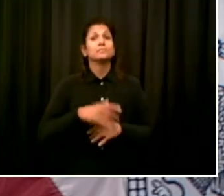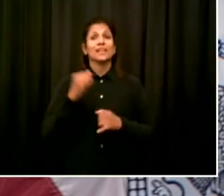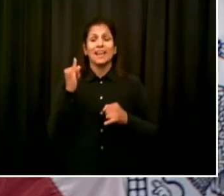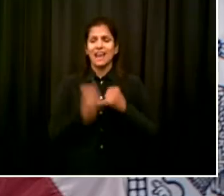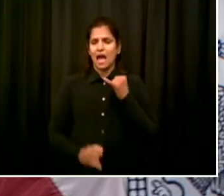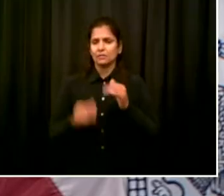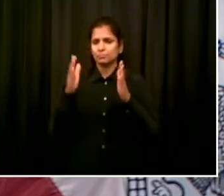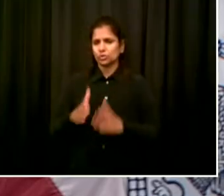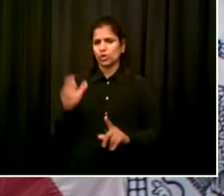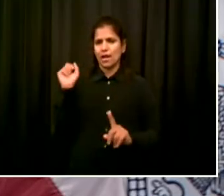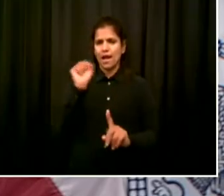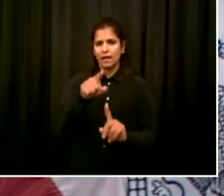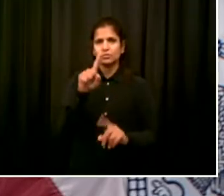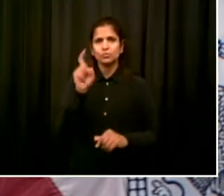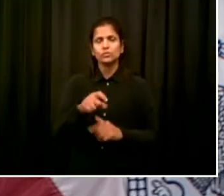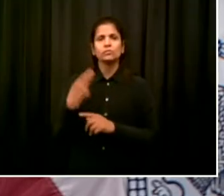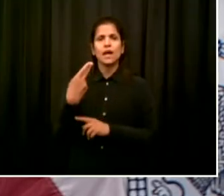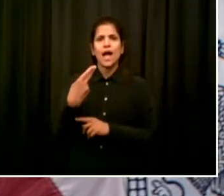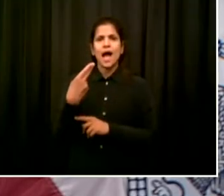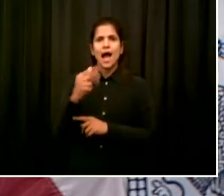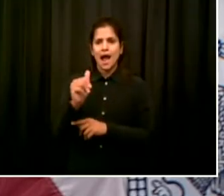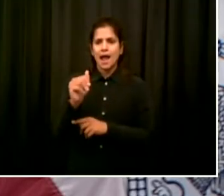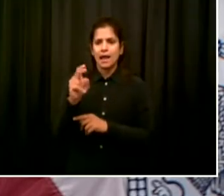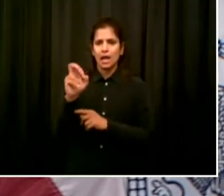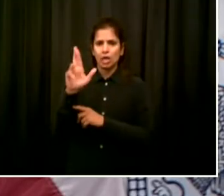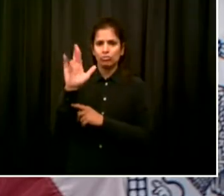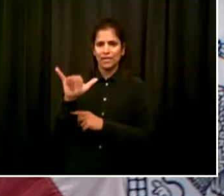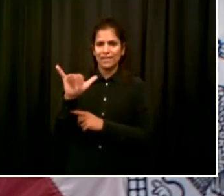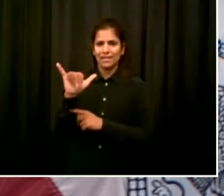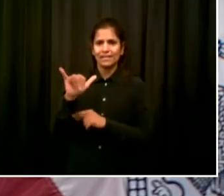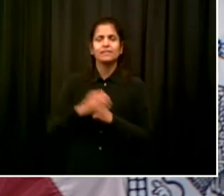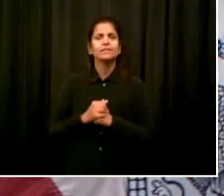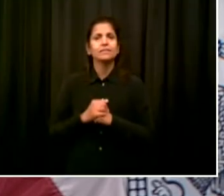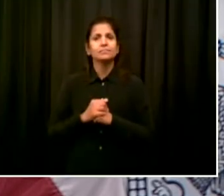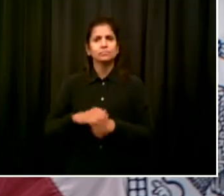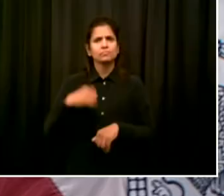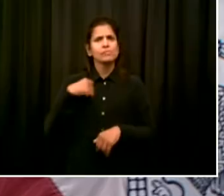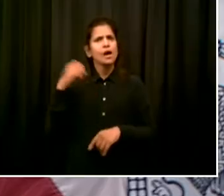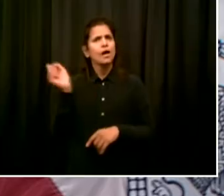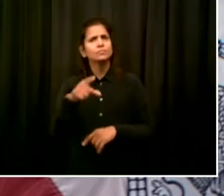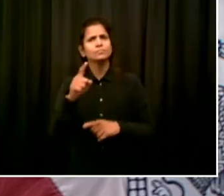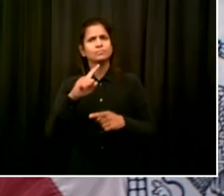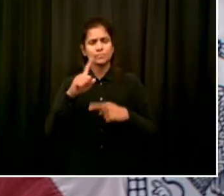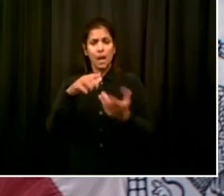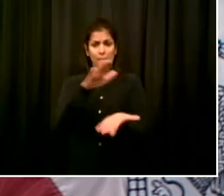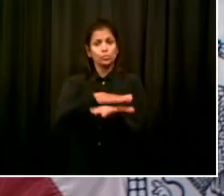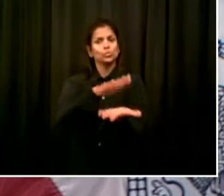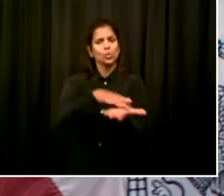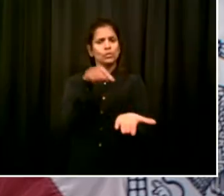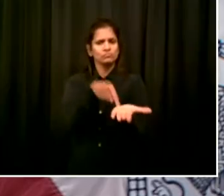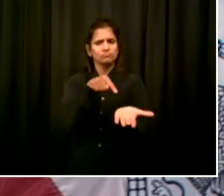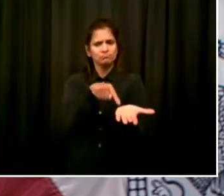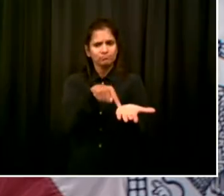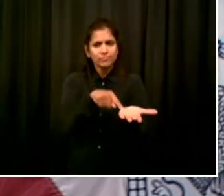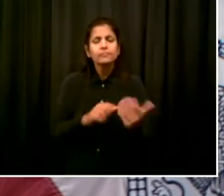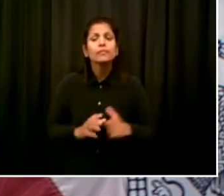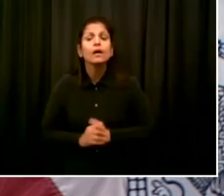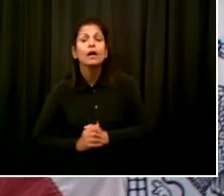TODAY, HENRY. Reporter: